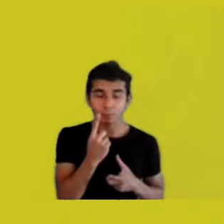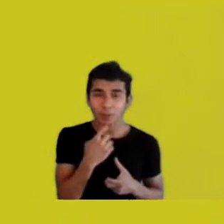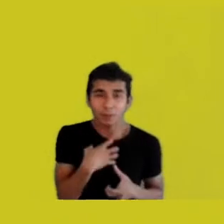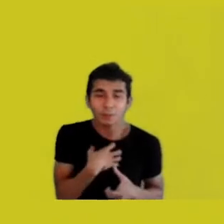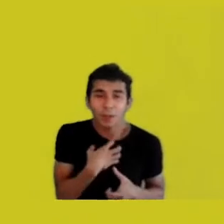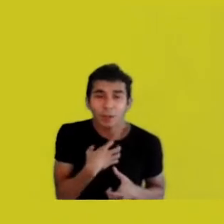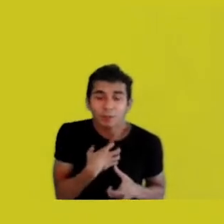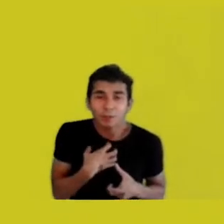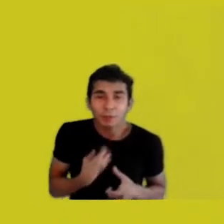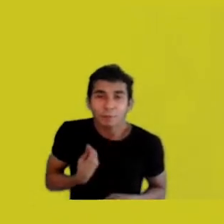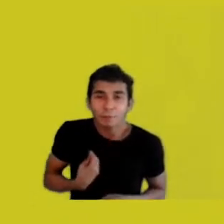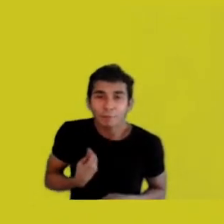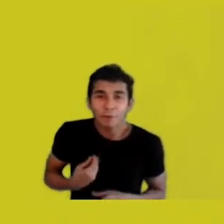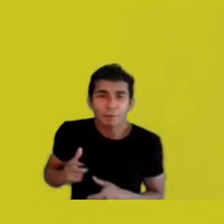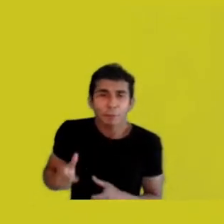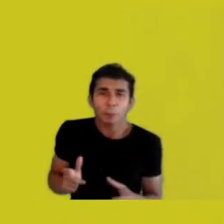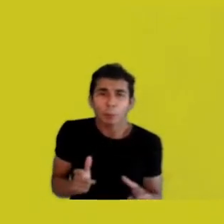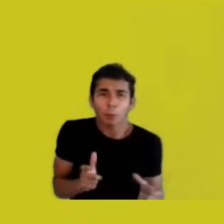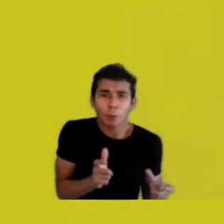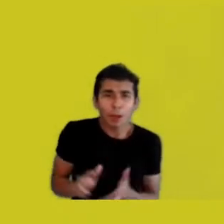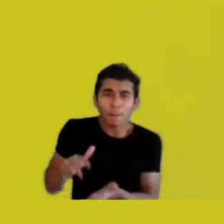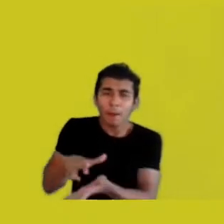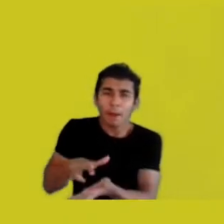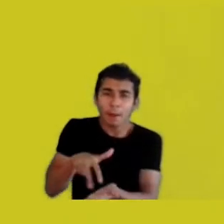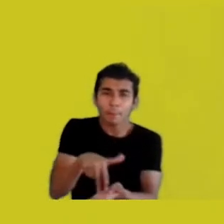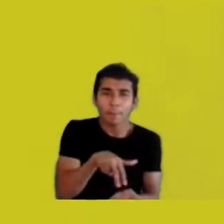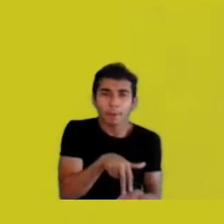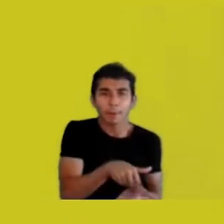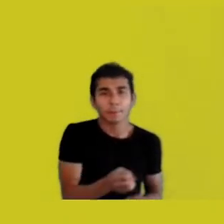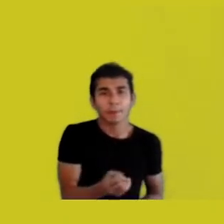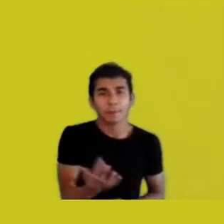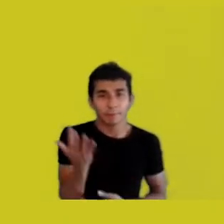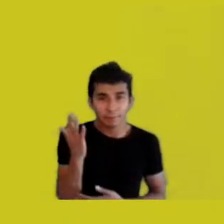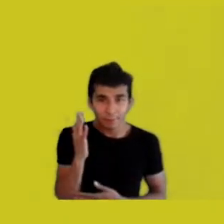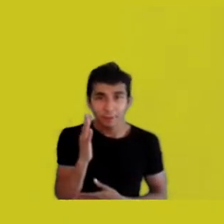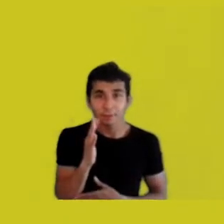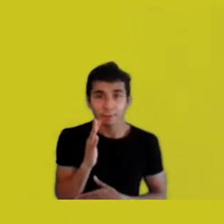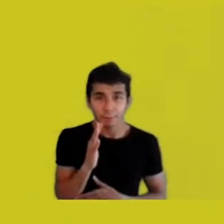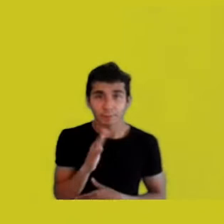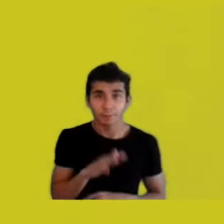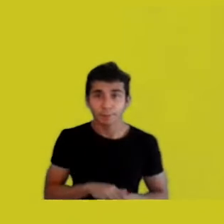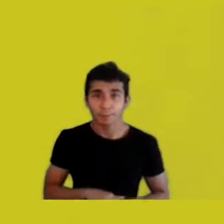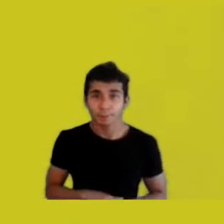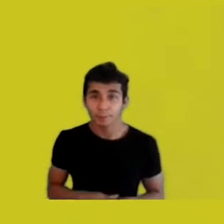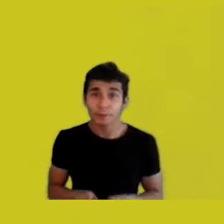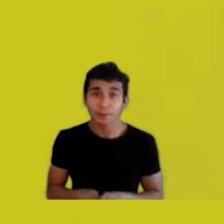that assumes the gap, the hole of not knowing